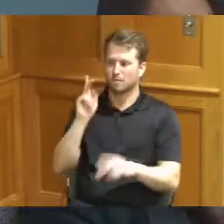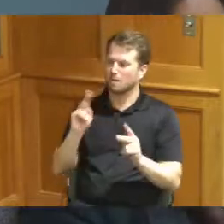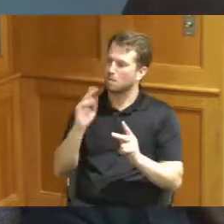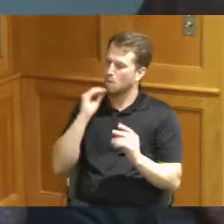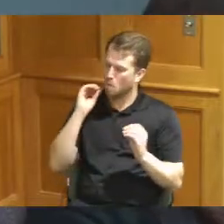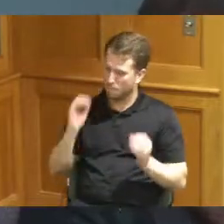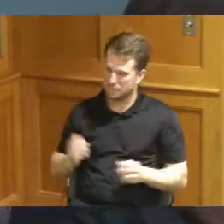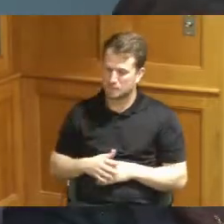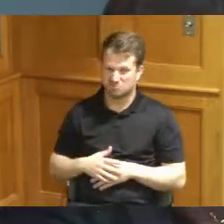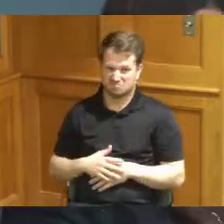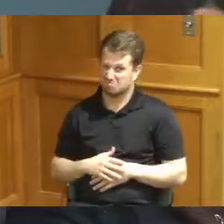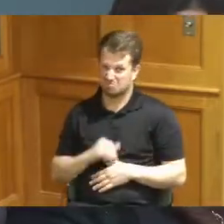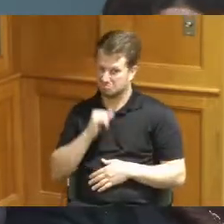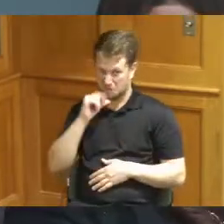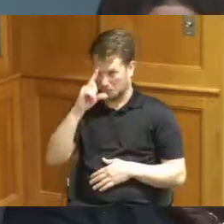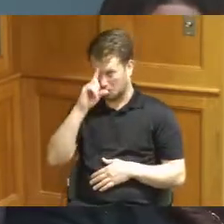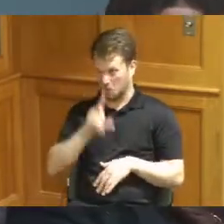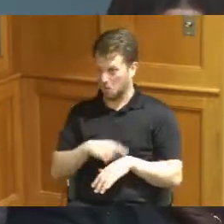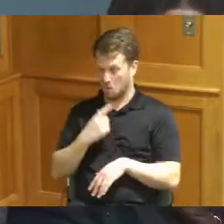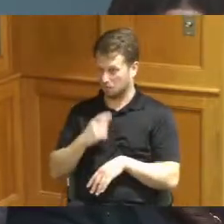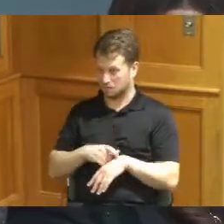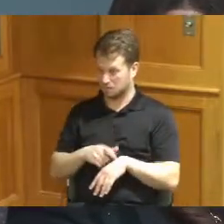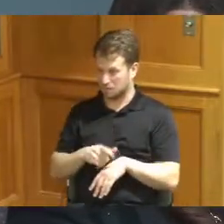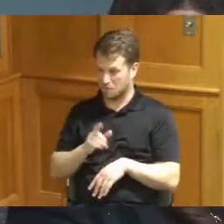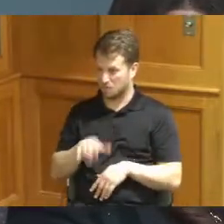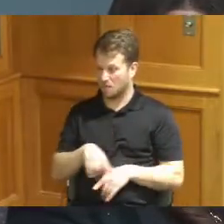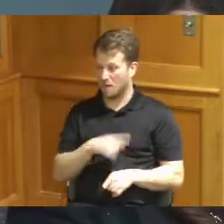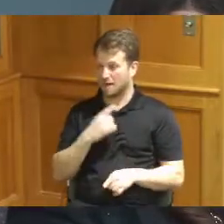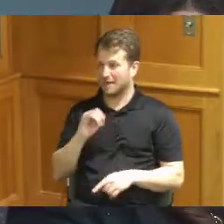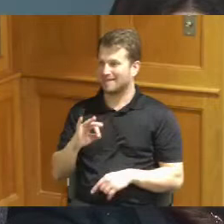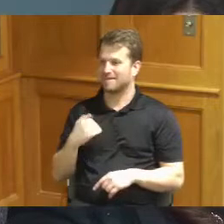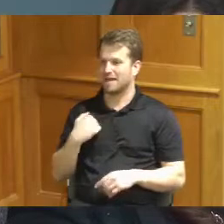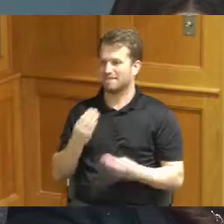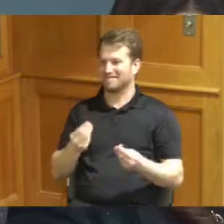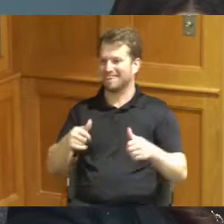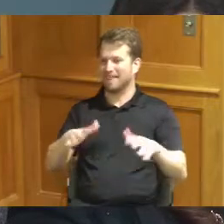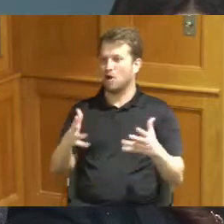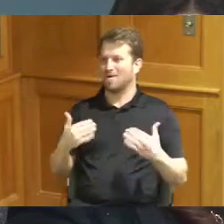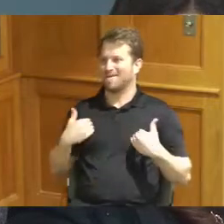think that would take very long as long as we get a plot of land that already has the utilities